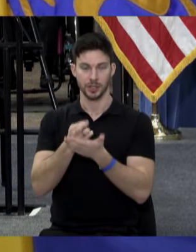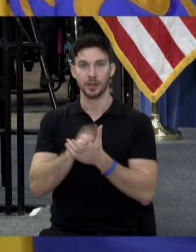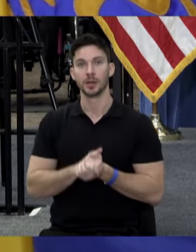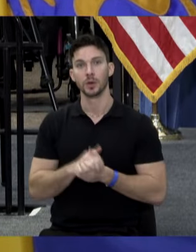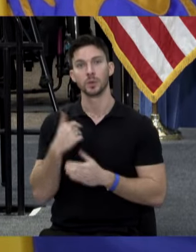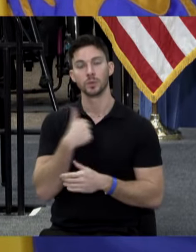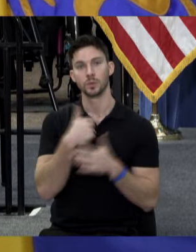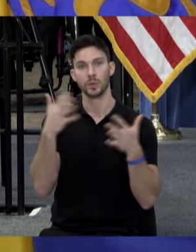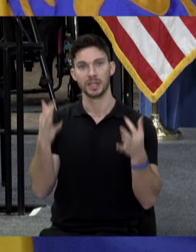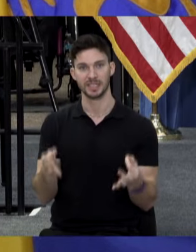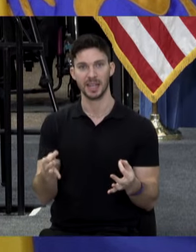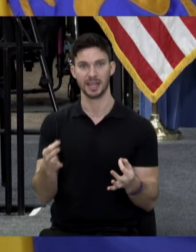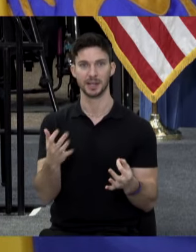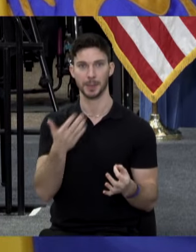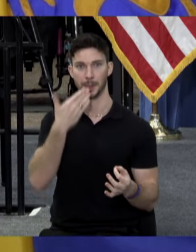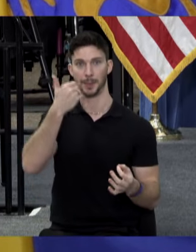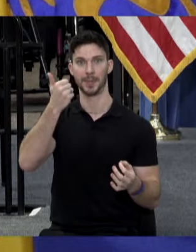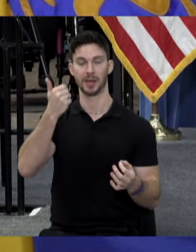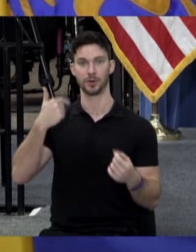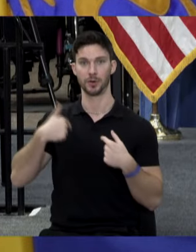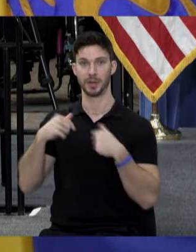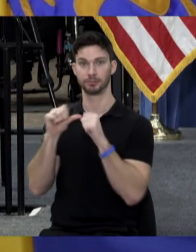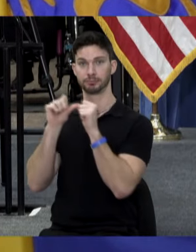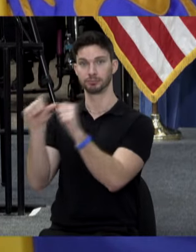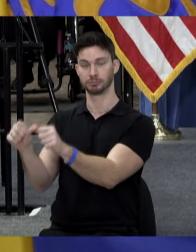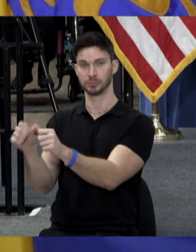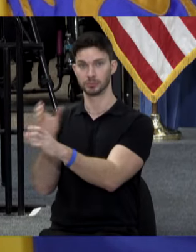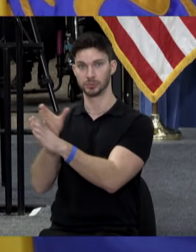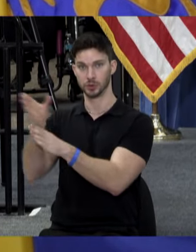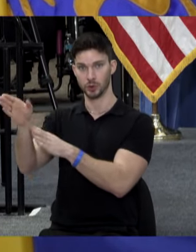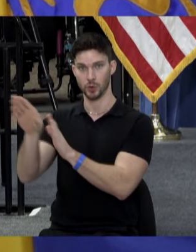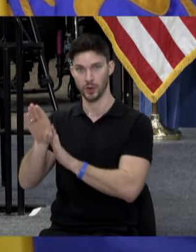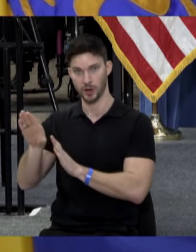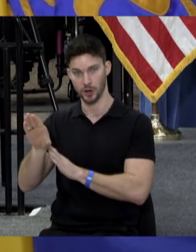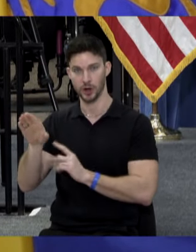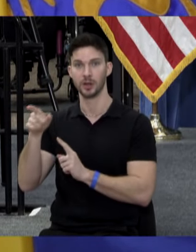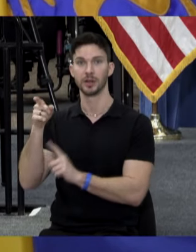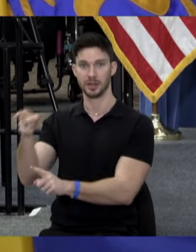for me to stay in New York City to further my career. And he moved home to Little Rock,